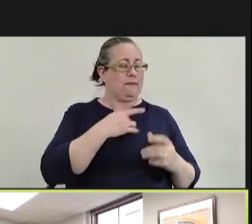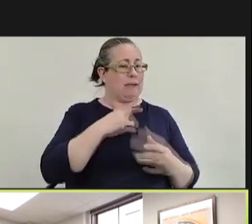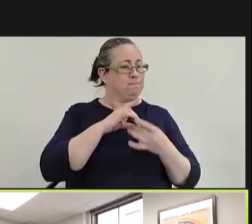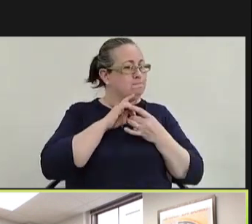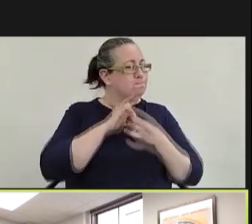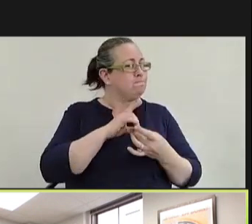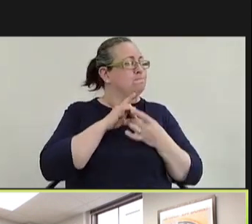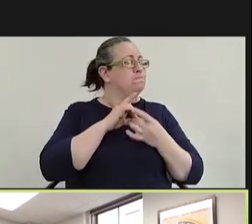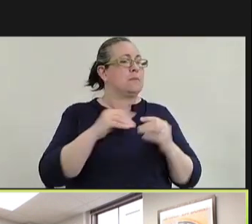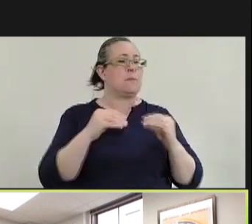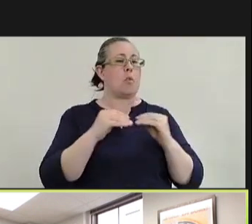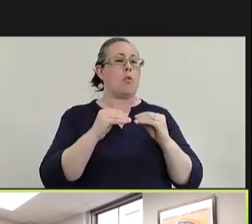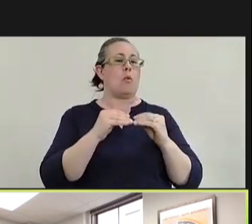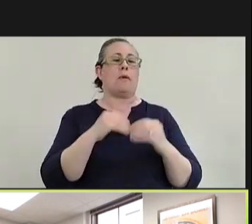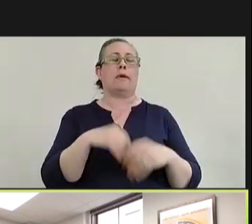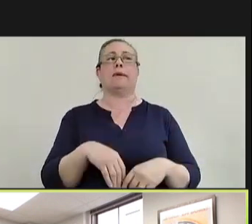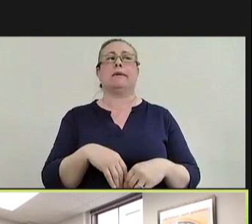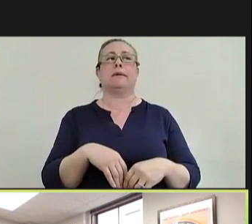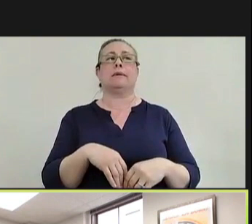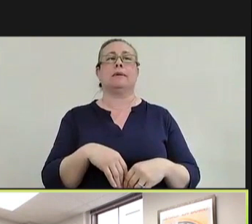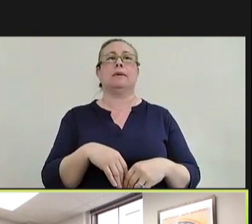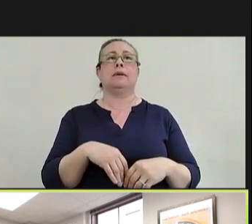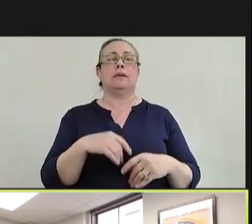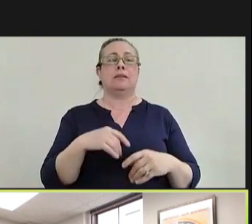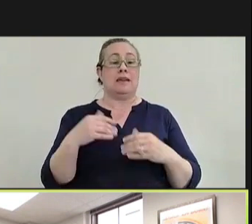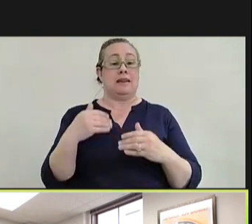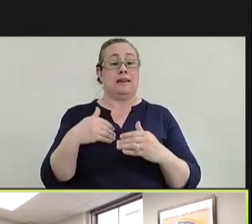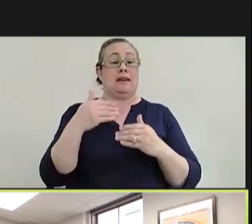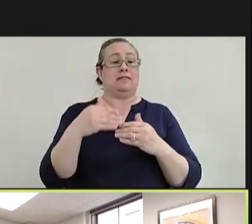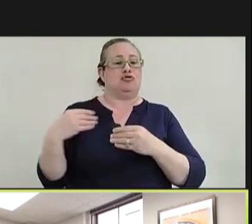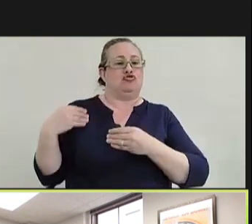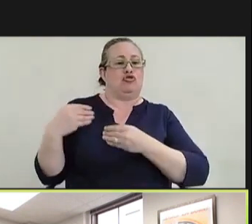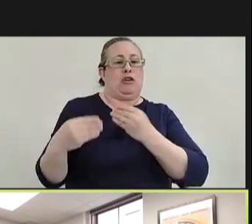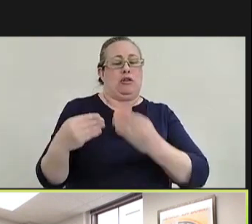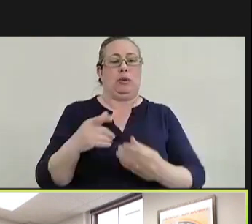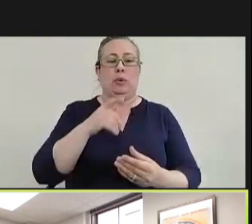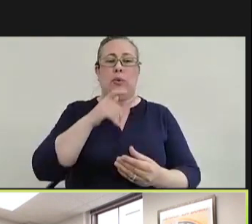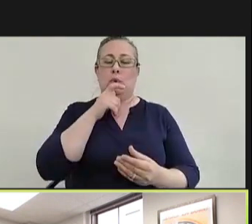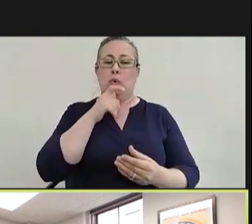into more generation of pregnant people that are comfortable with electronics,